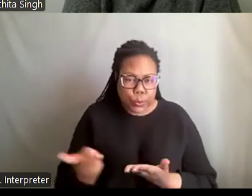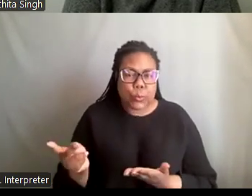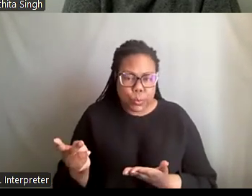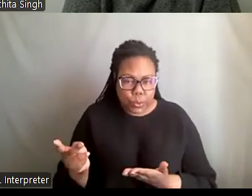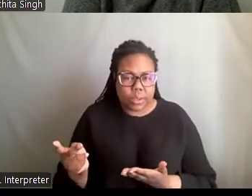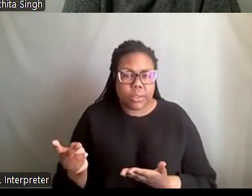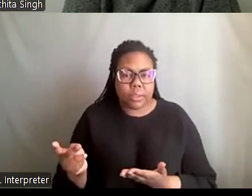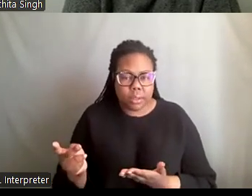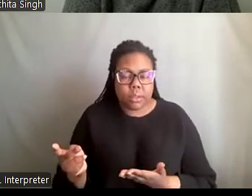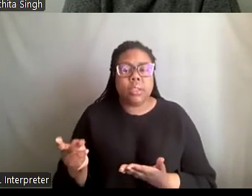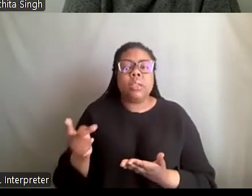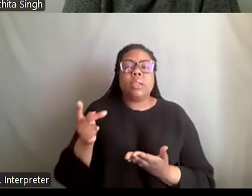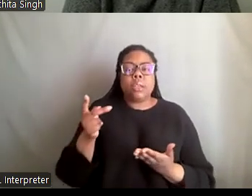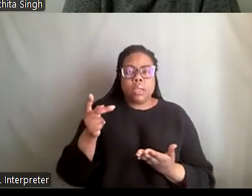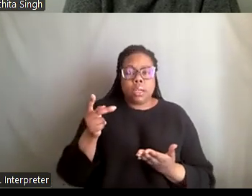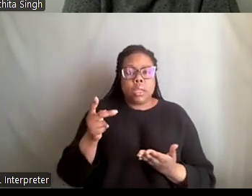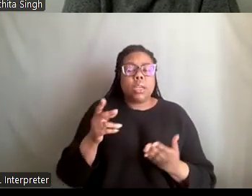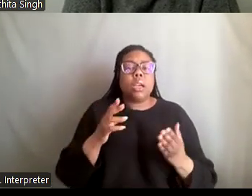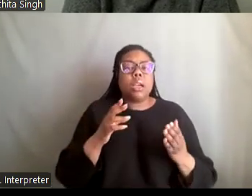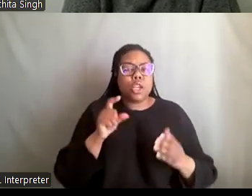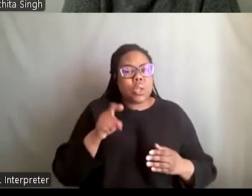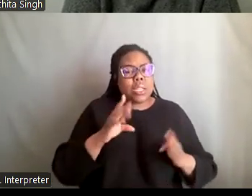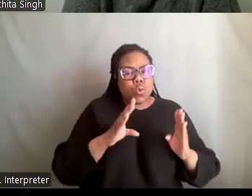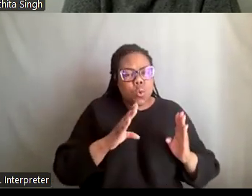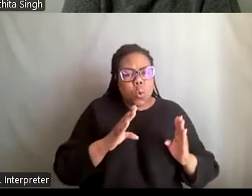just, you can't do that. You' re going to lose. You have to